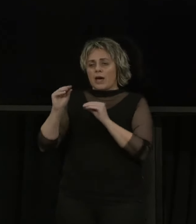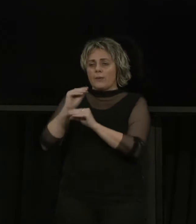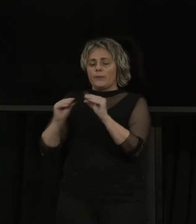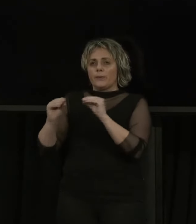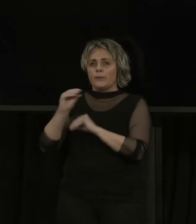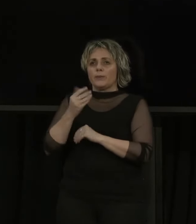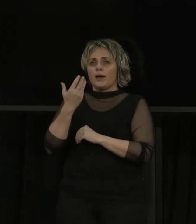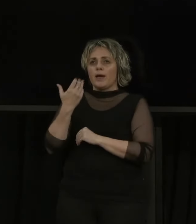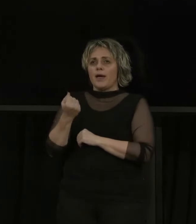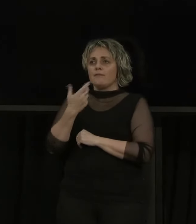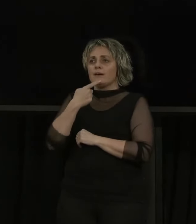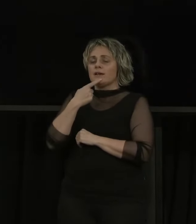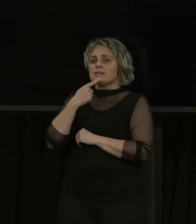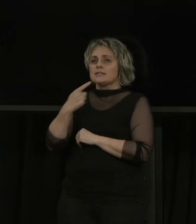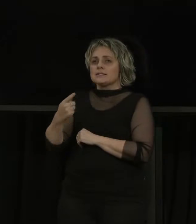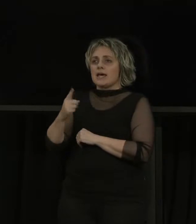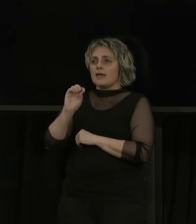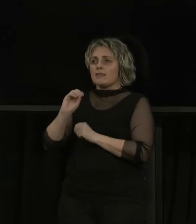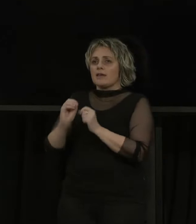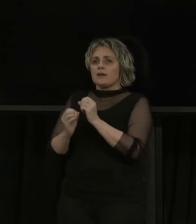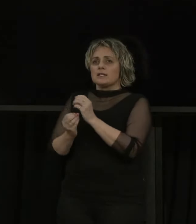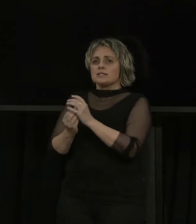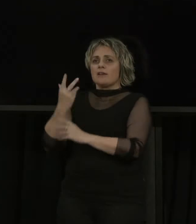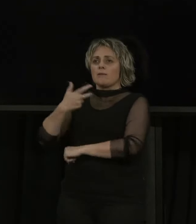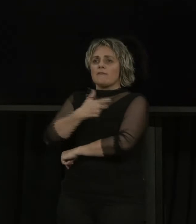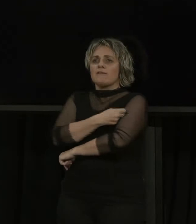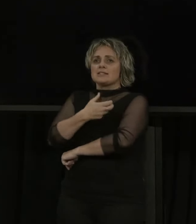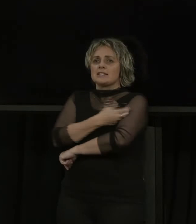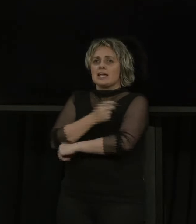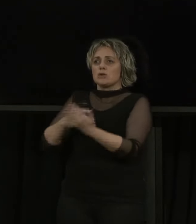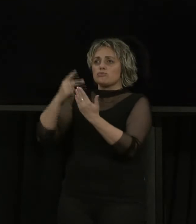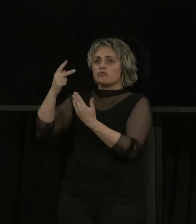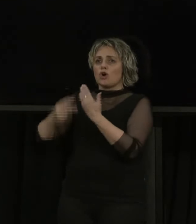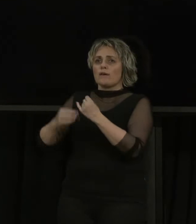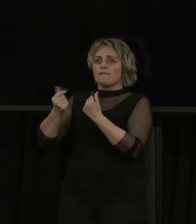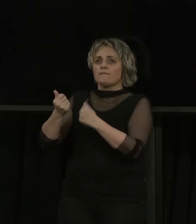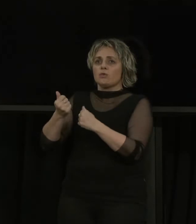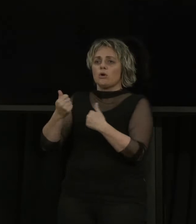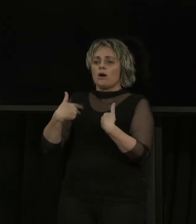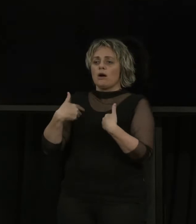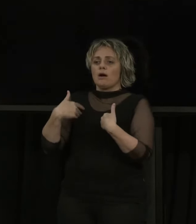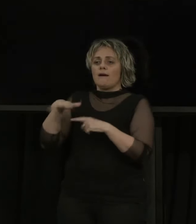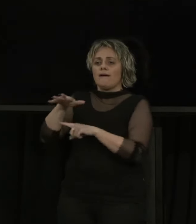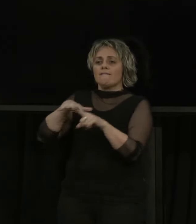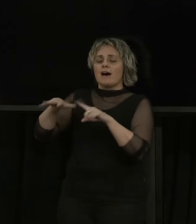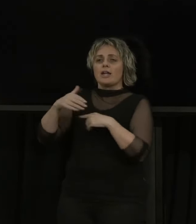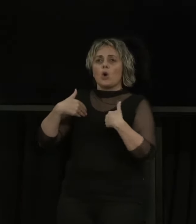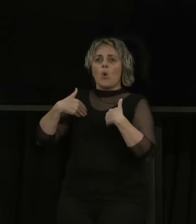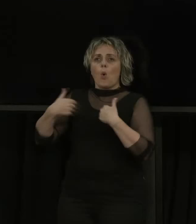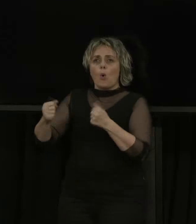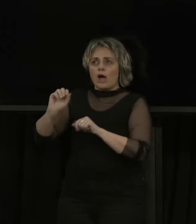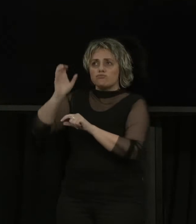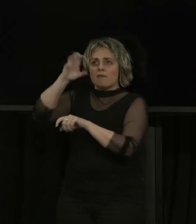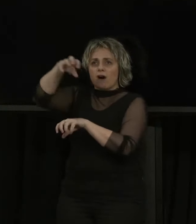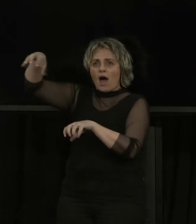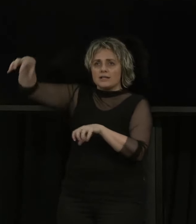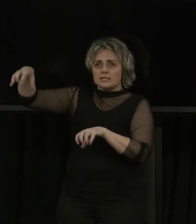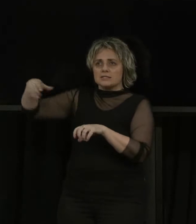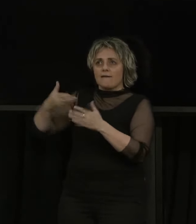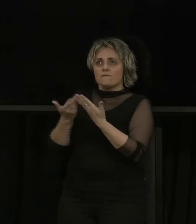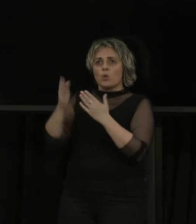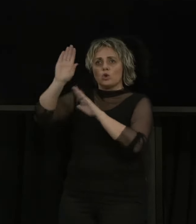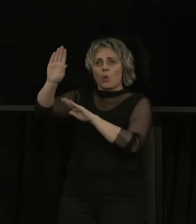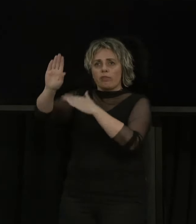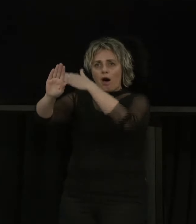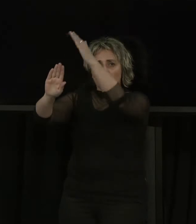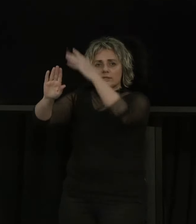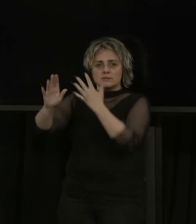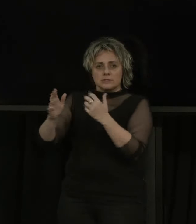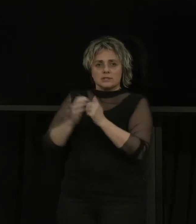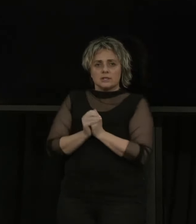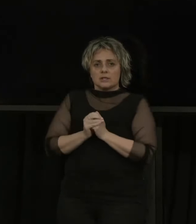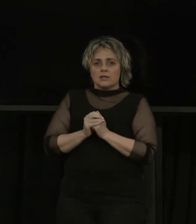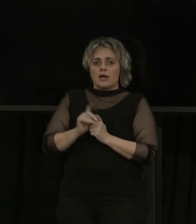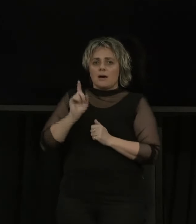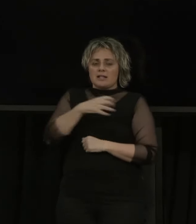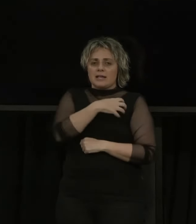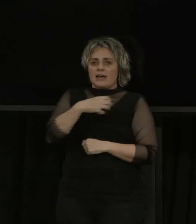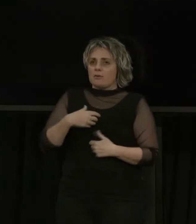vaccinated.